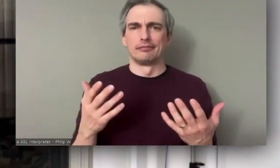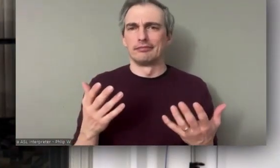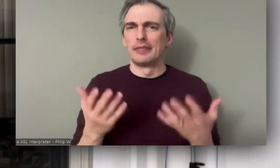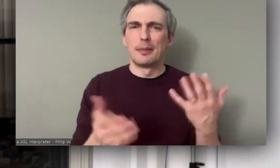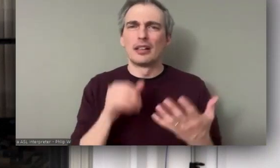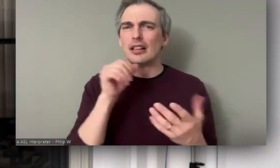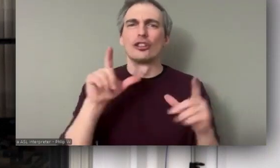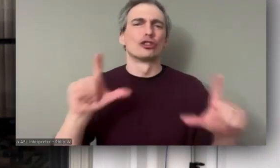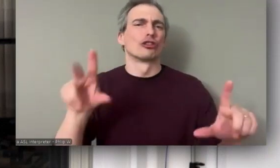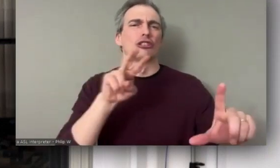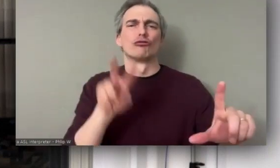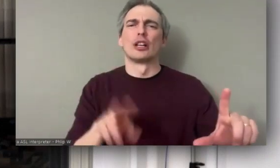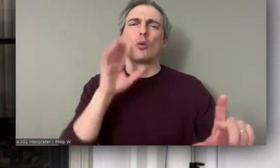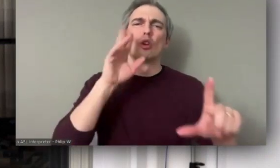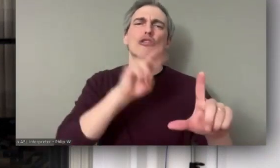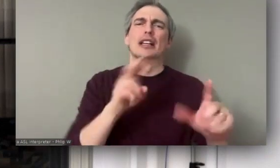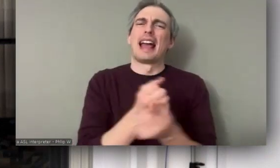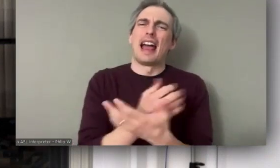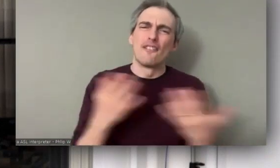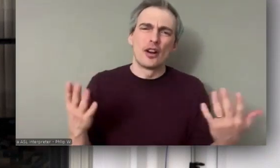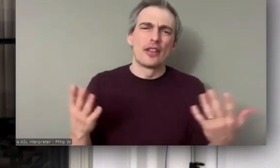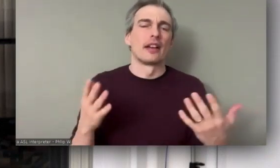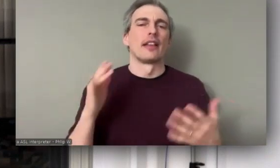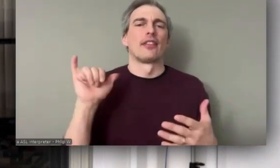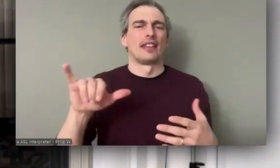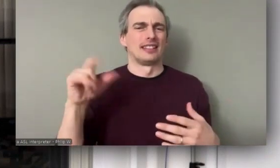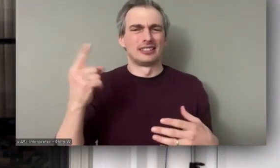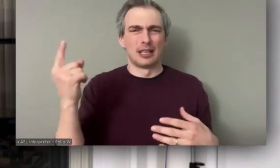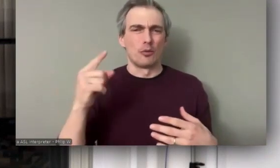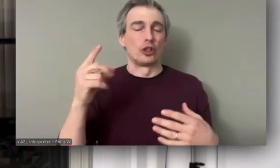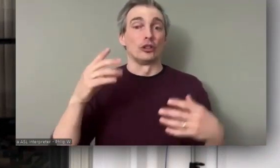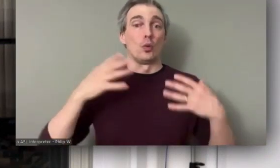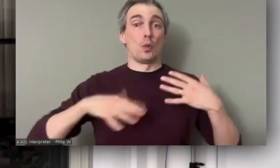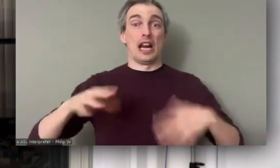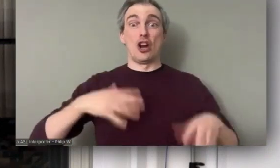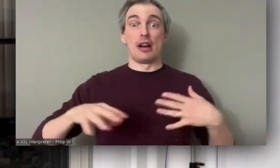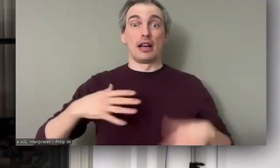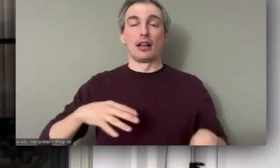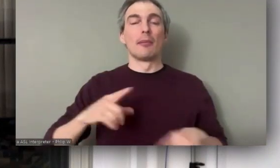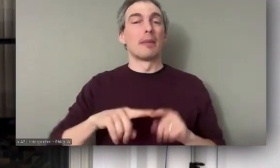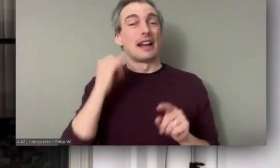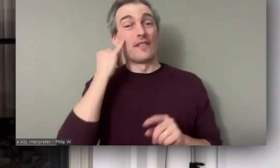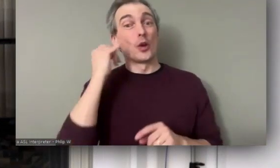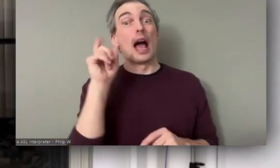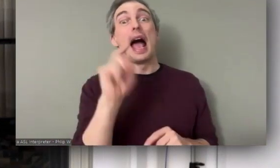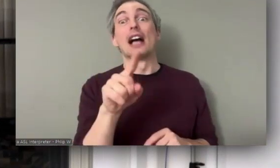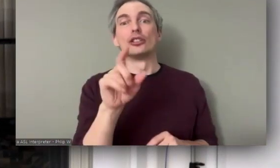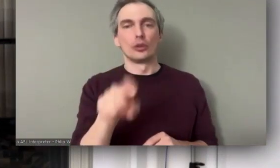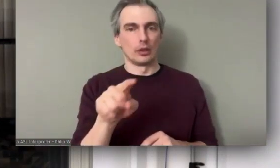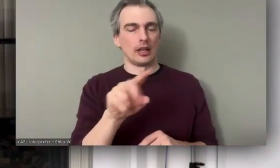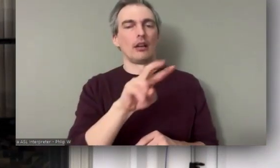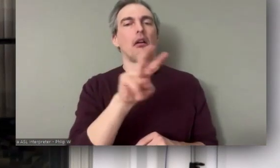But if you ask what someone is wearing, I can navigate through the shirt, read the name and description, pants, name and description.